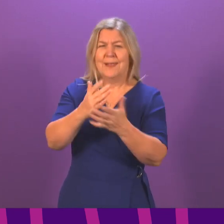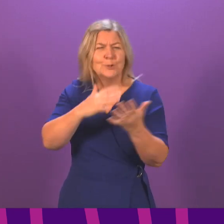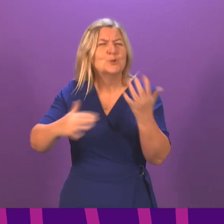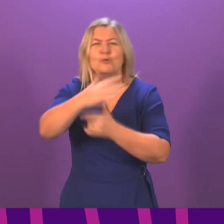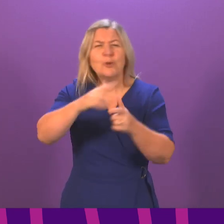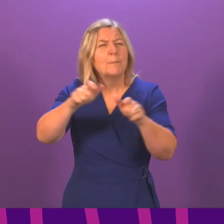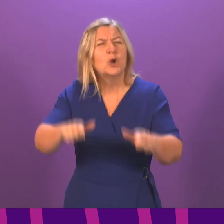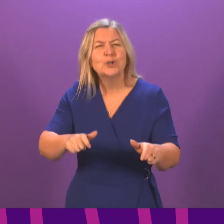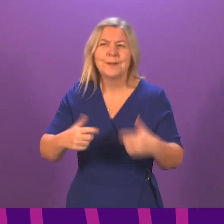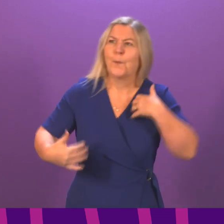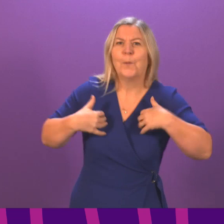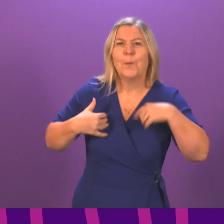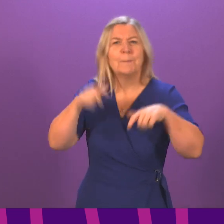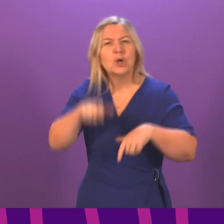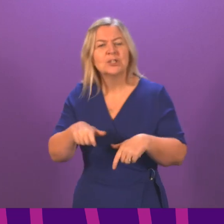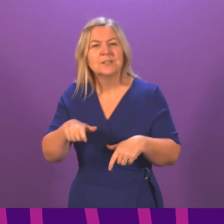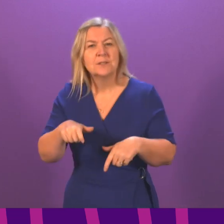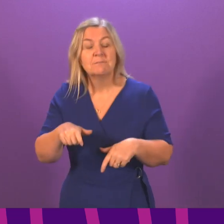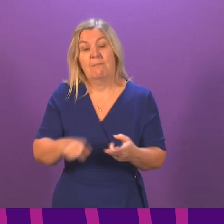“I have not seen my husband for almost 8 months.”